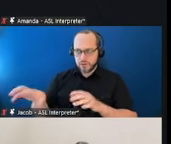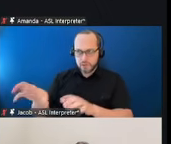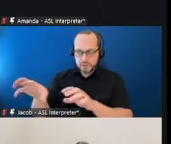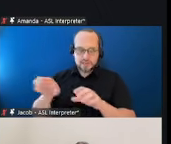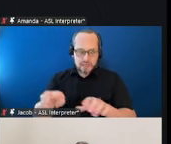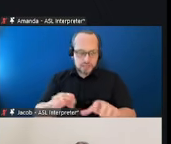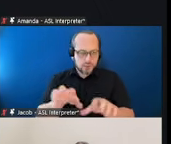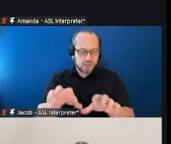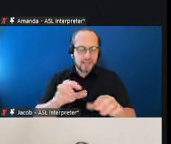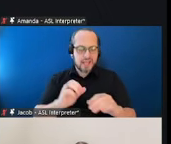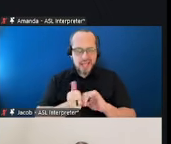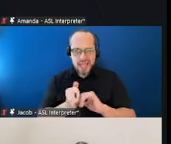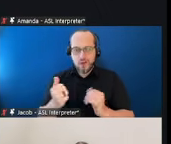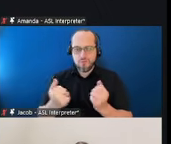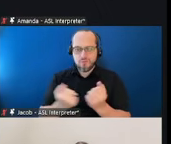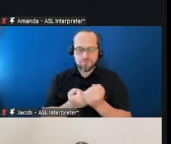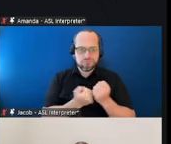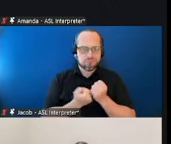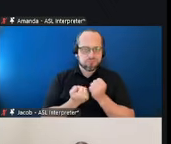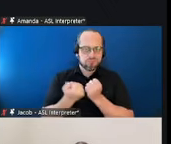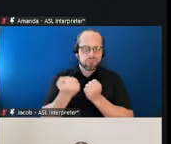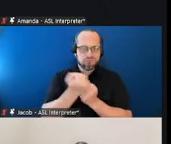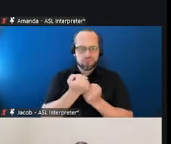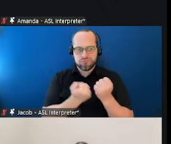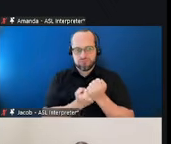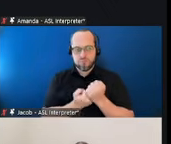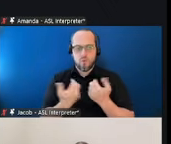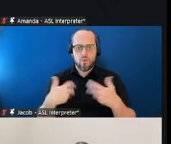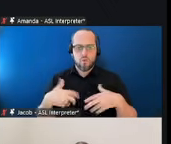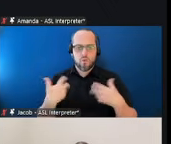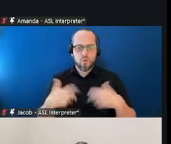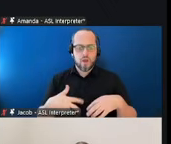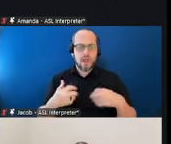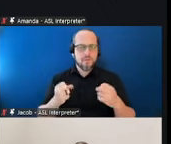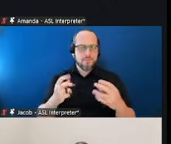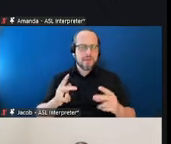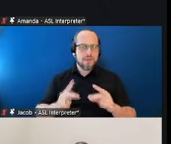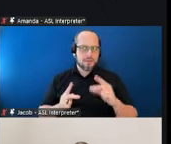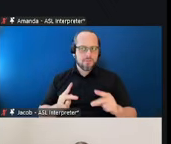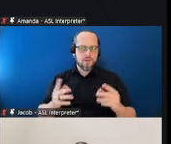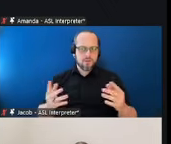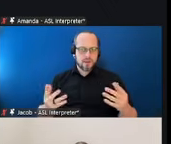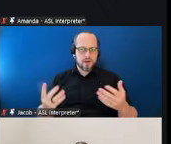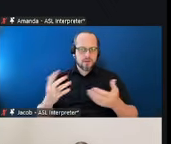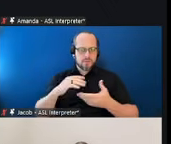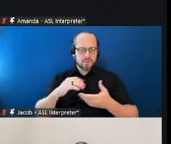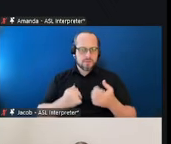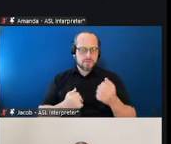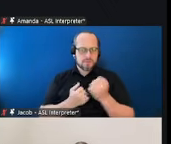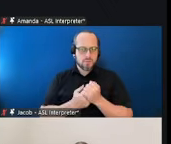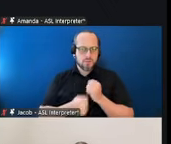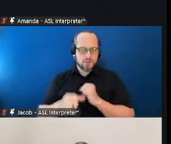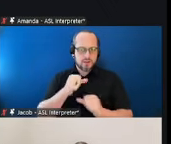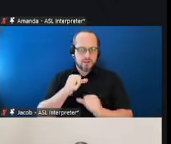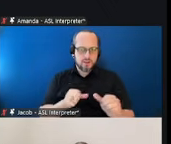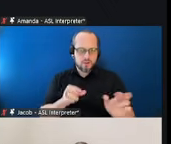It's just amazing to to see how many people are showing up already uh just to to get this done uh